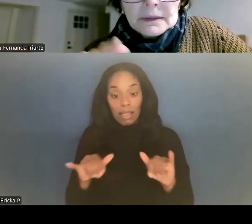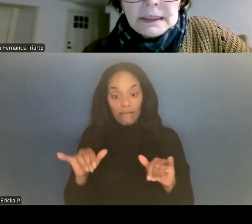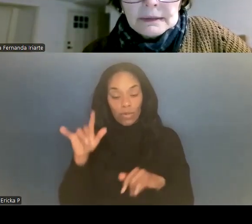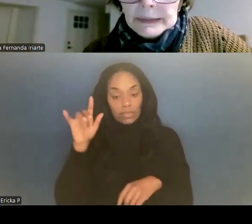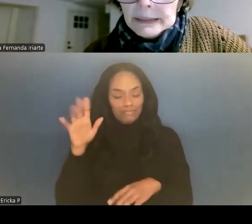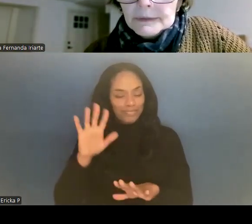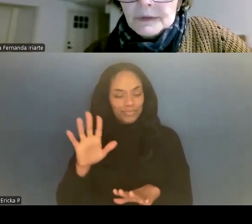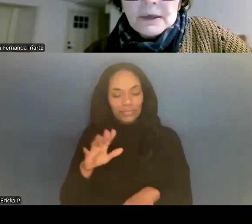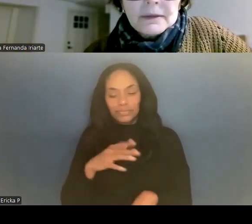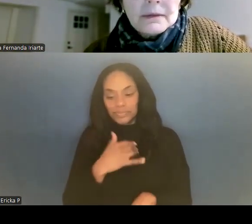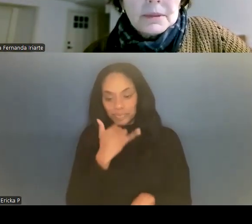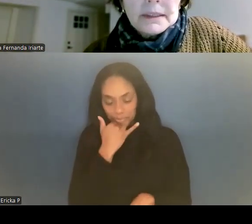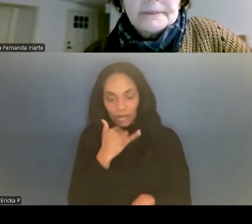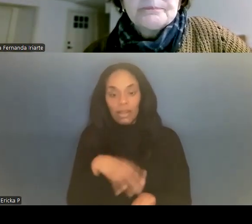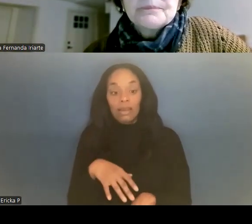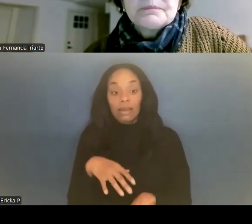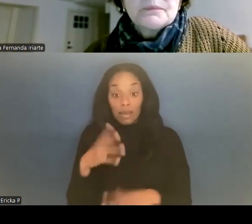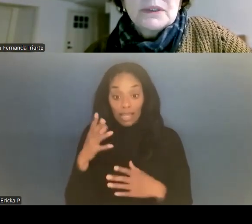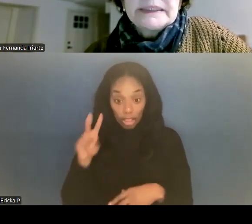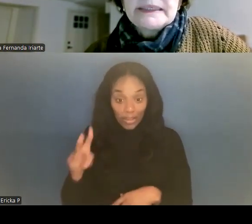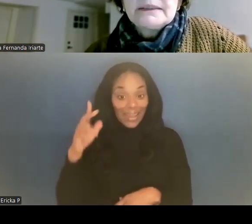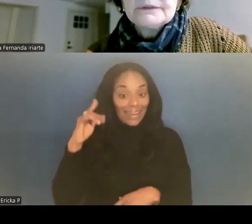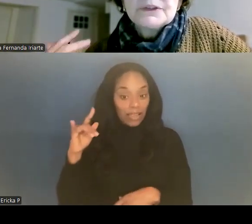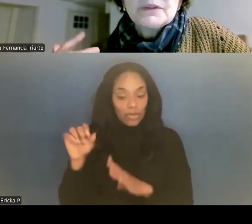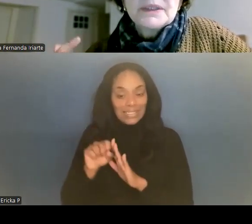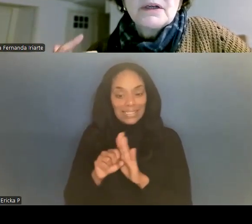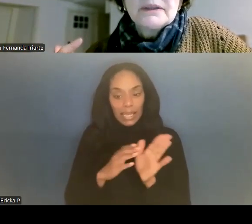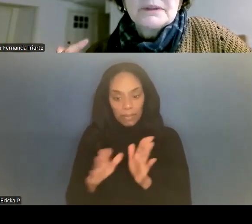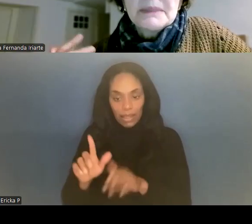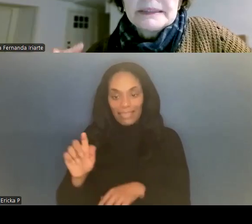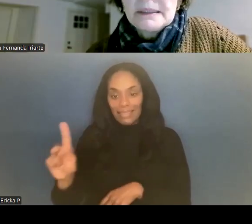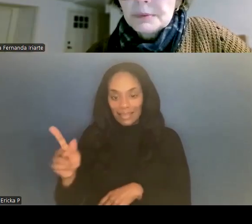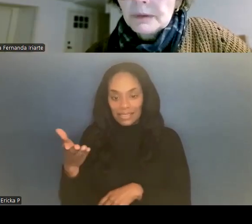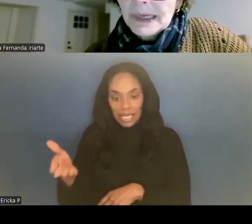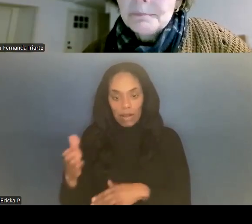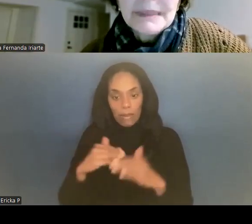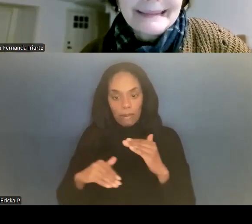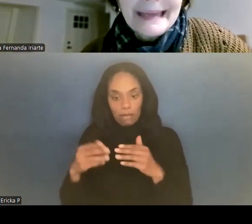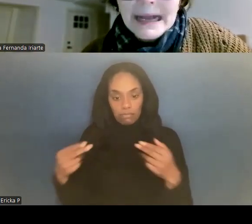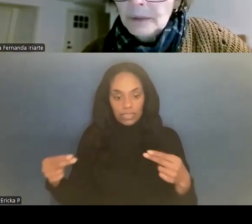the link is there in the bottom. We in California we call the Medicaid program Medi-Cal.